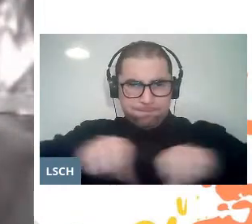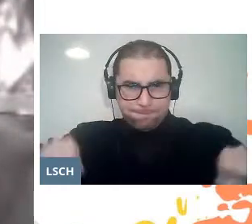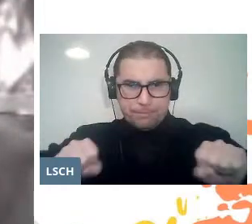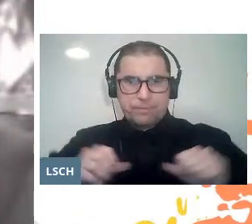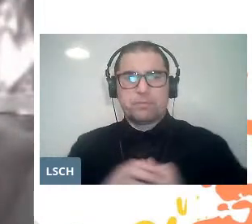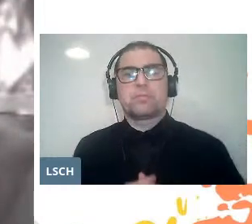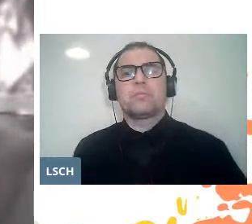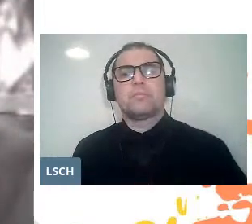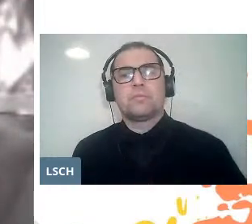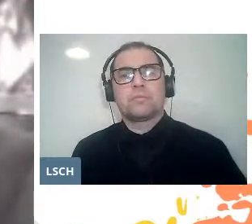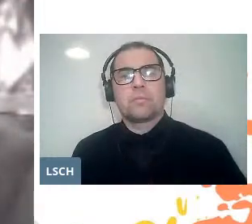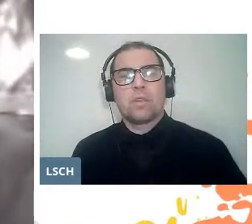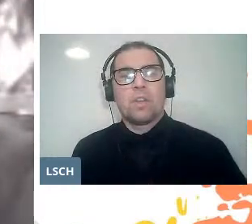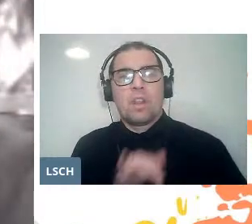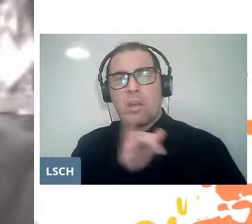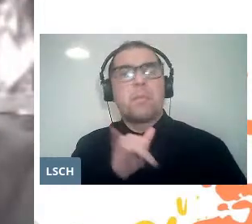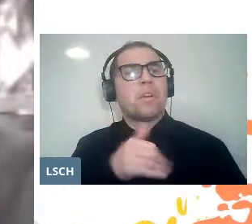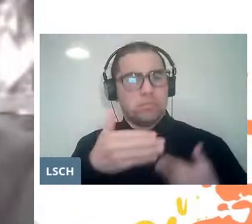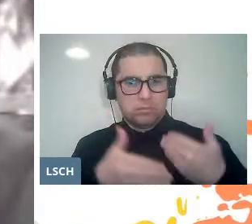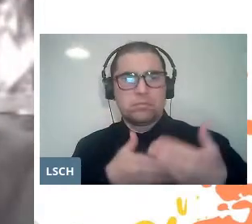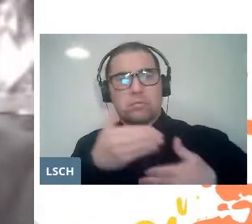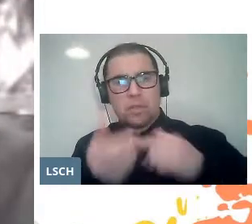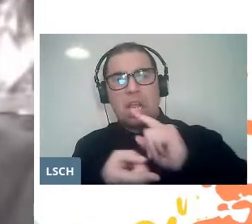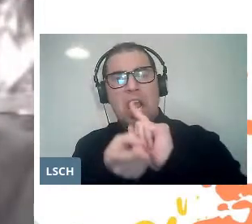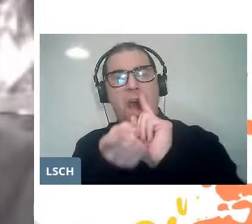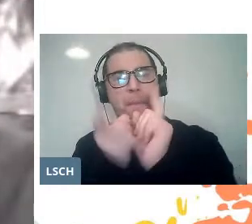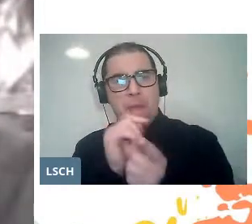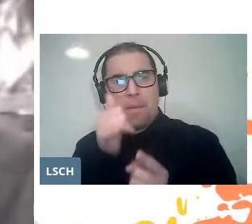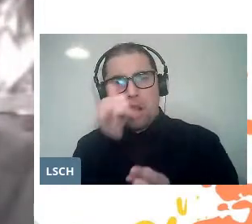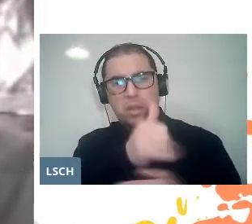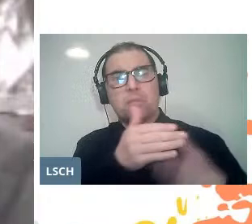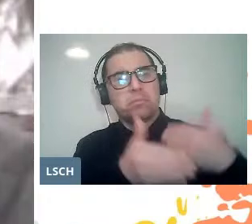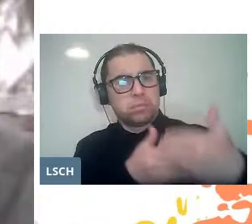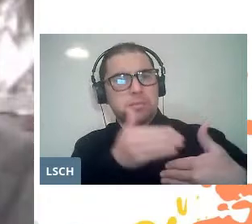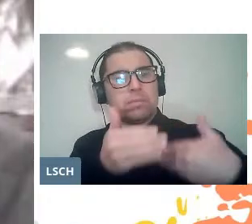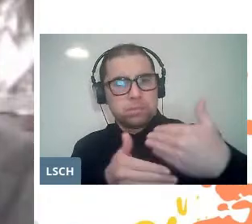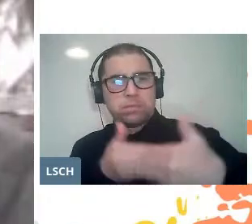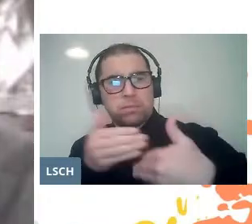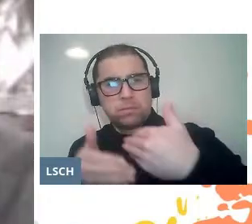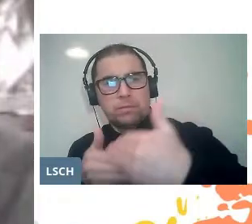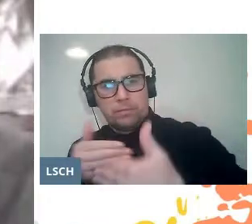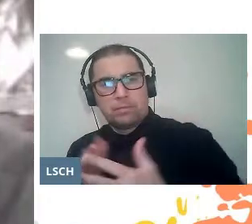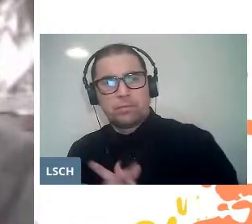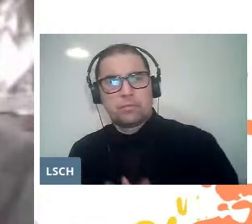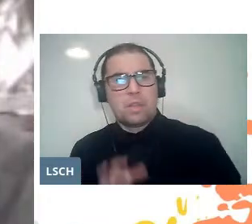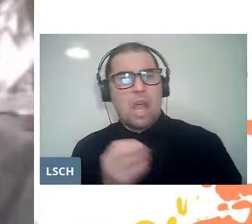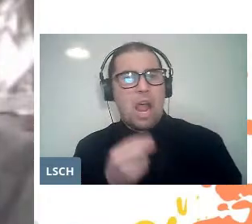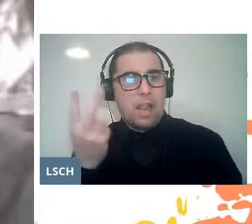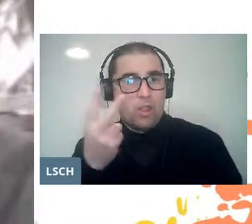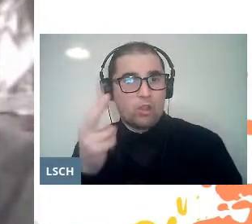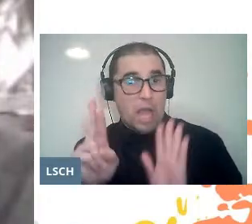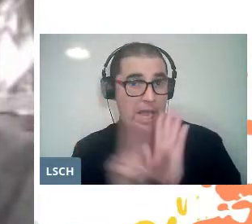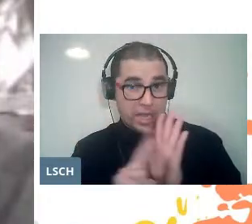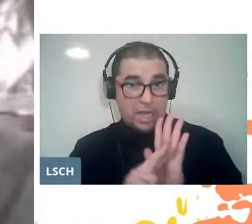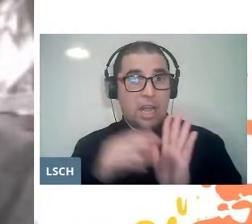When we change the period in the history of music we can establish two principles that are very important: